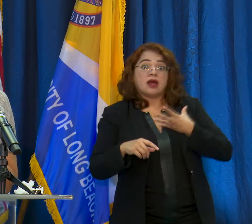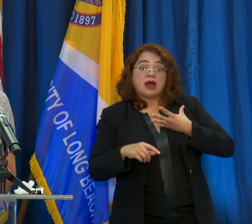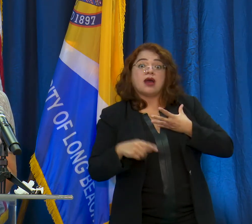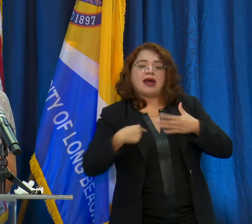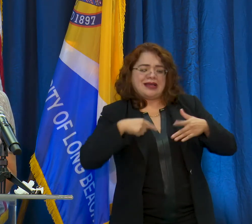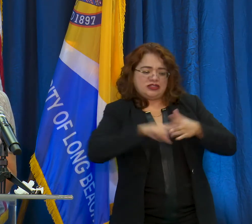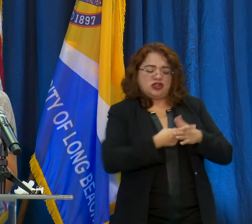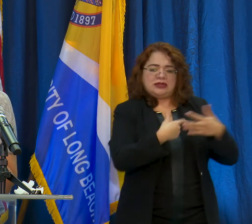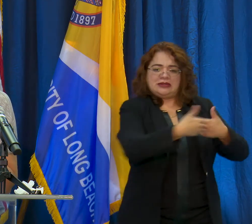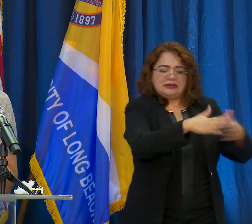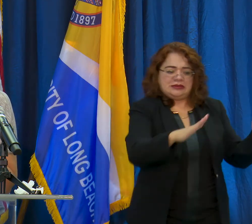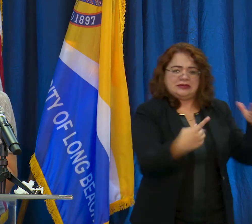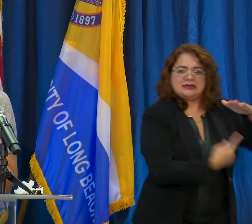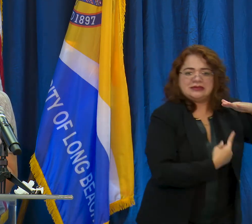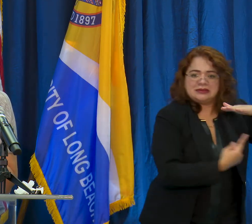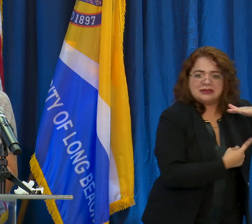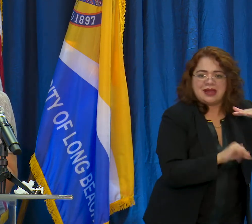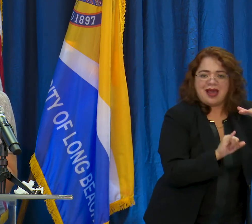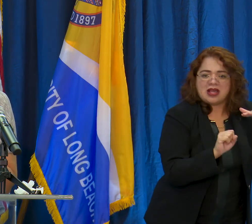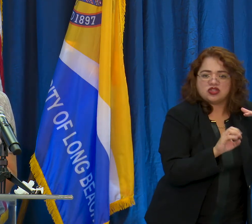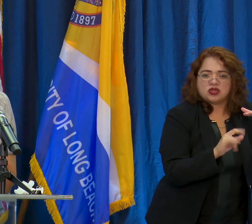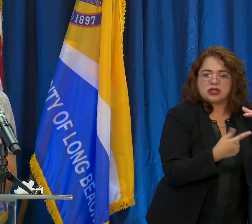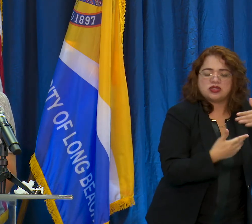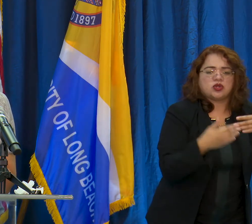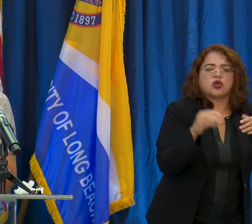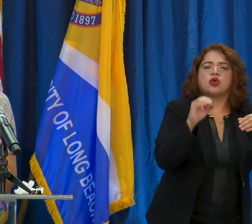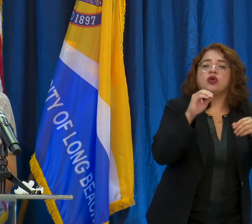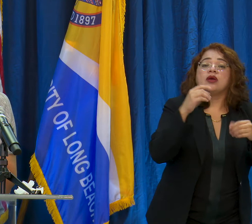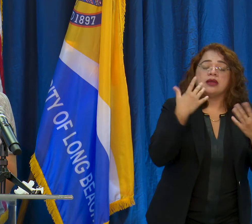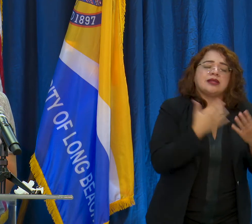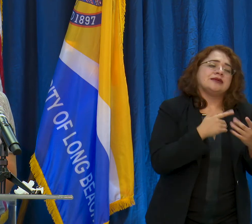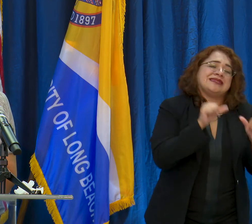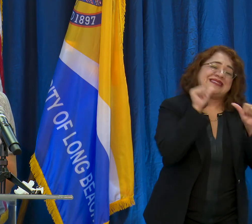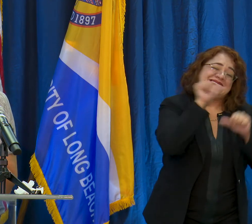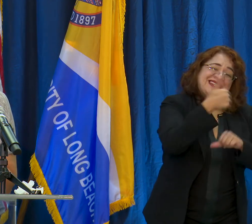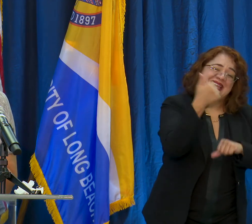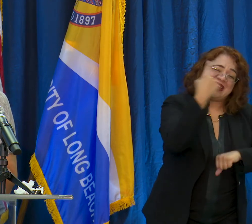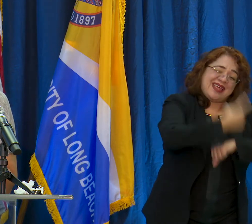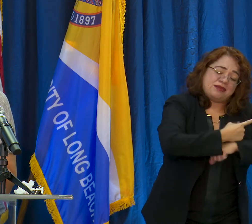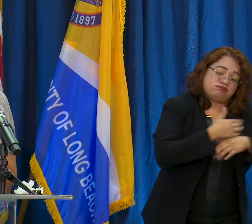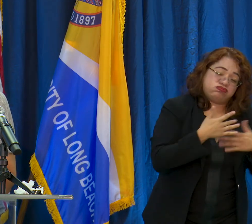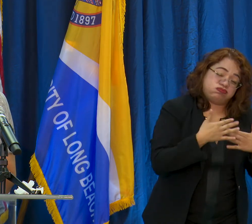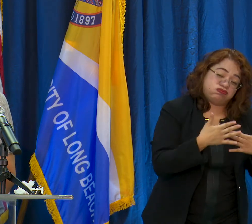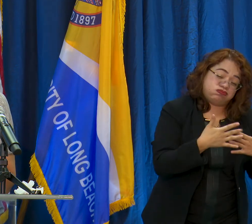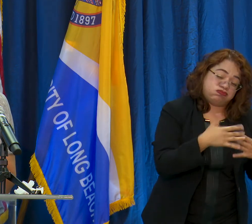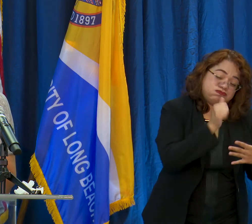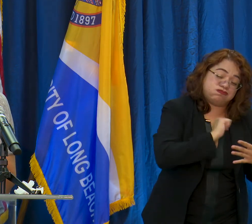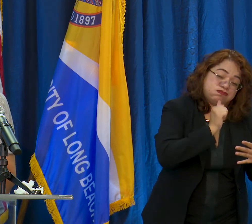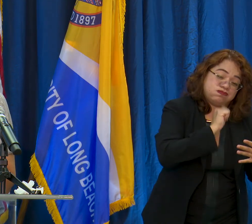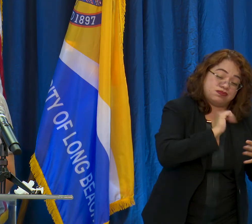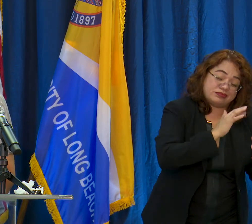making sure that you have a day with no fever and that your symptoms get better. So that's really the reason